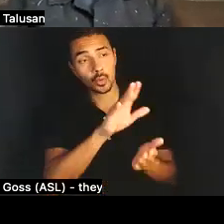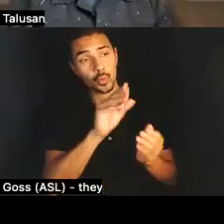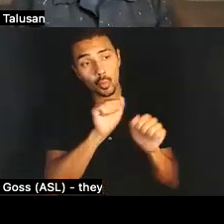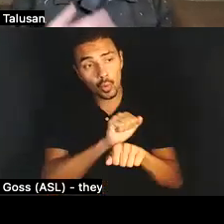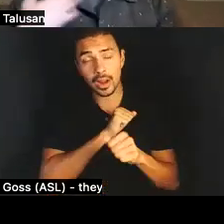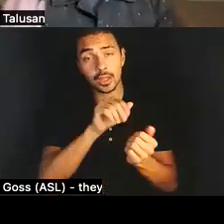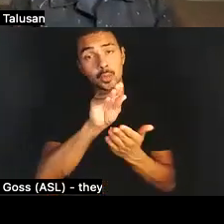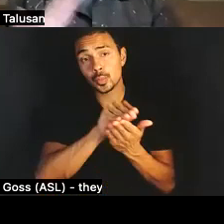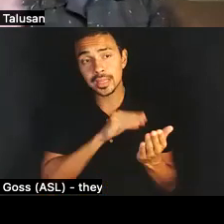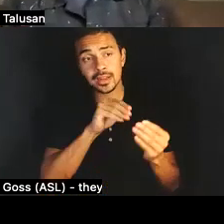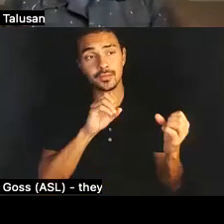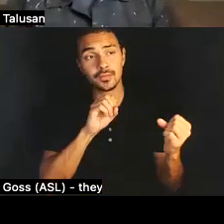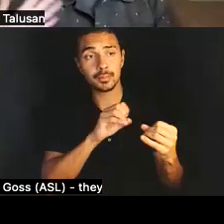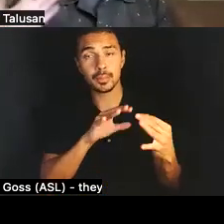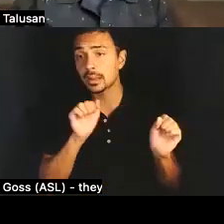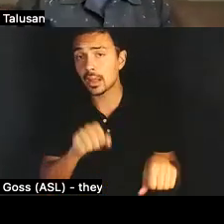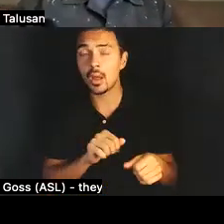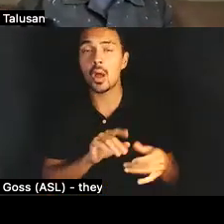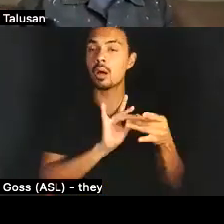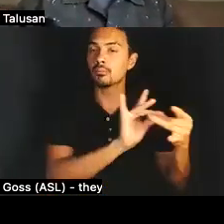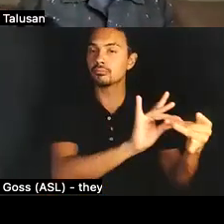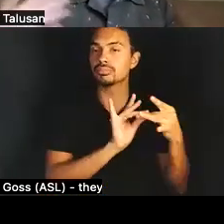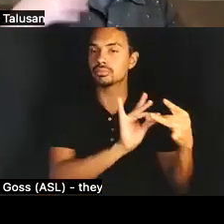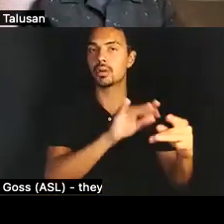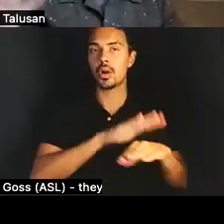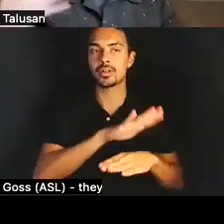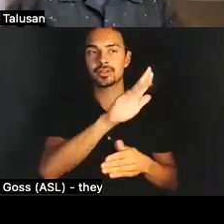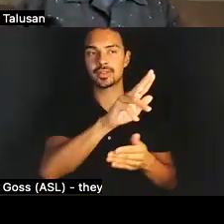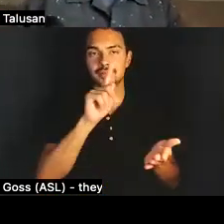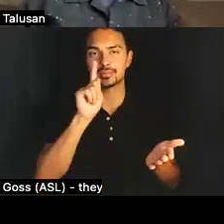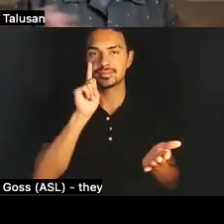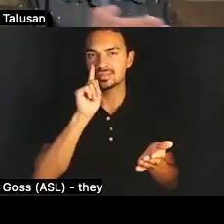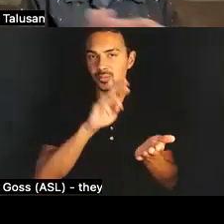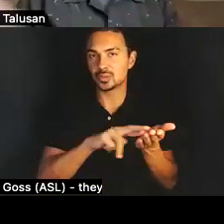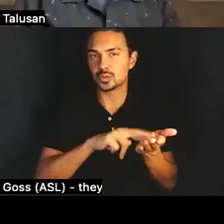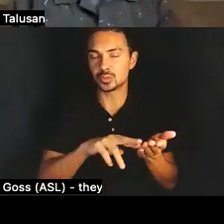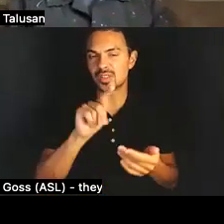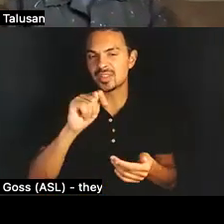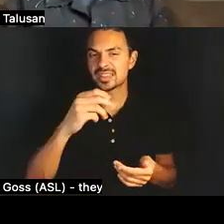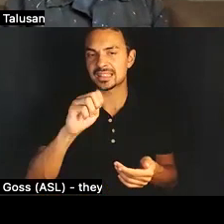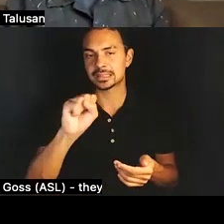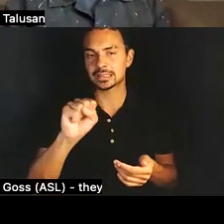I offered to read more of their work and give them feedback. We formed a relationship on that basis.